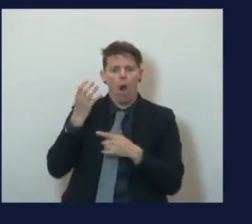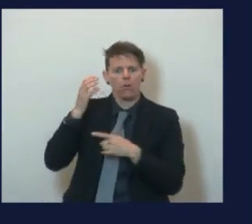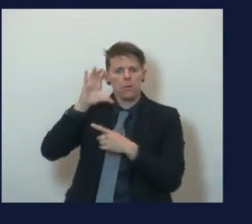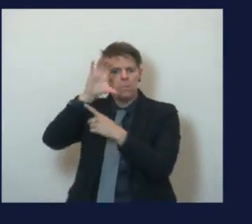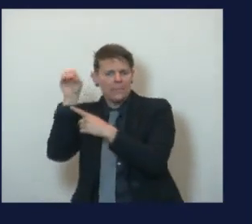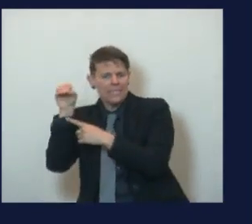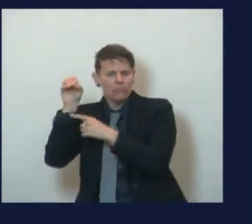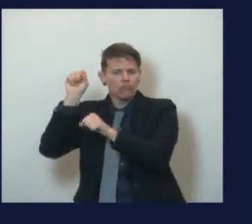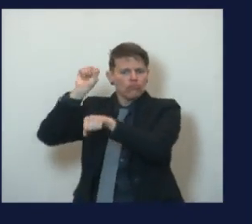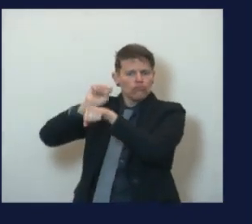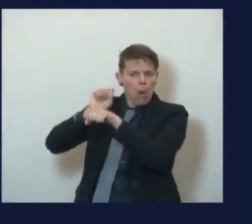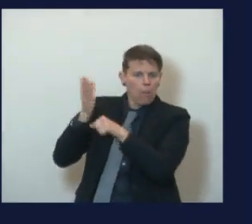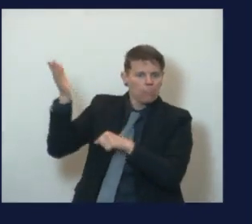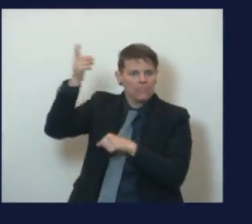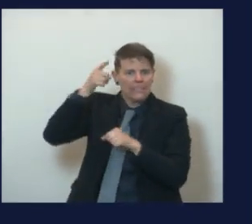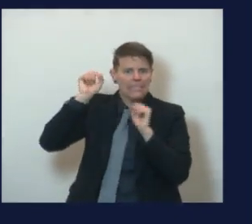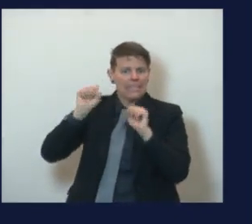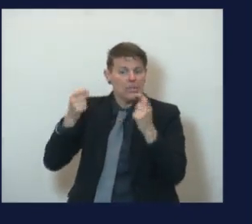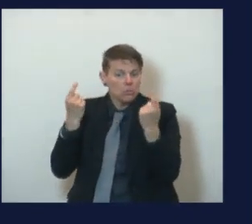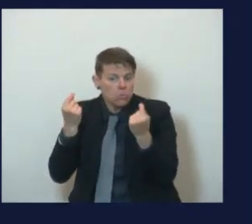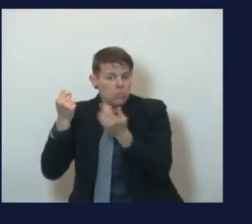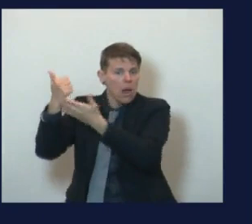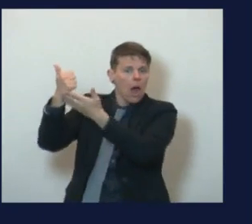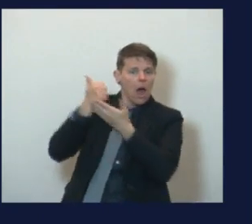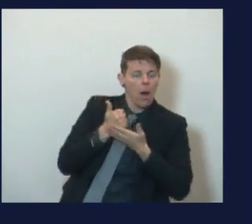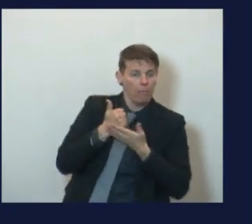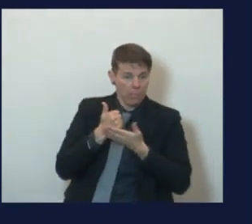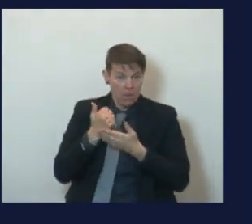HERE’S WHAT EMPLOYERS CAN DO TO HELP US.